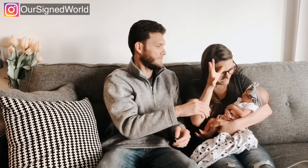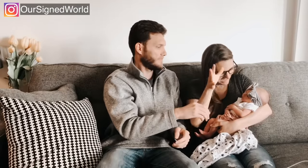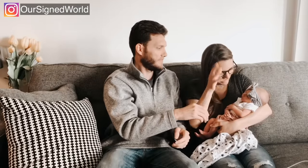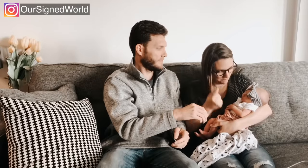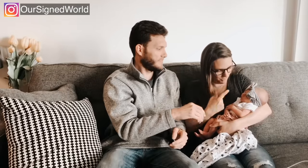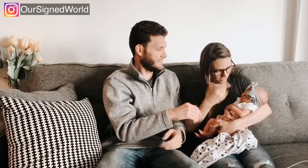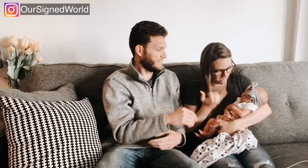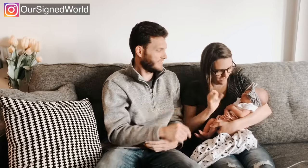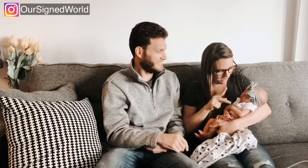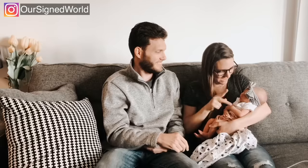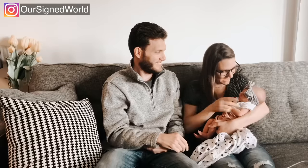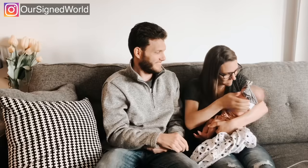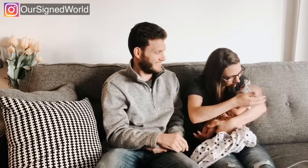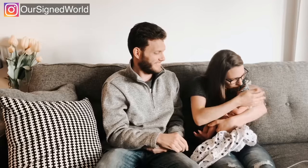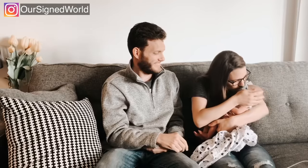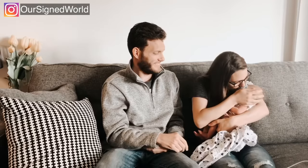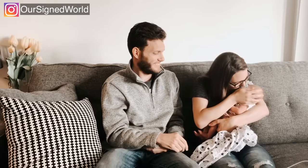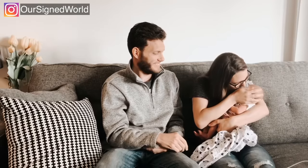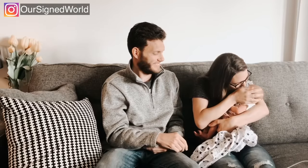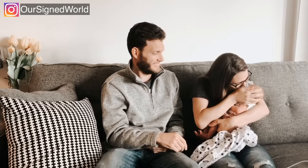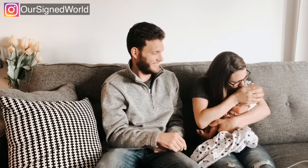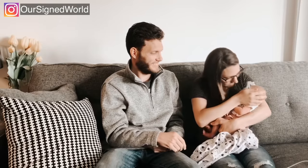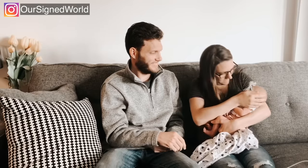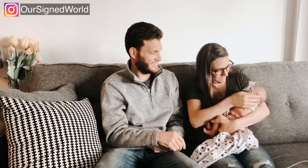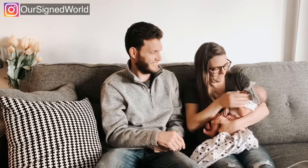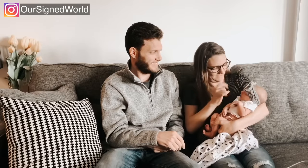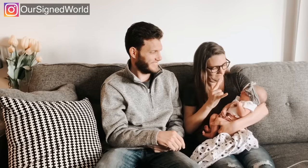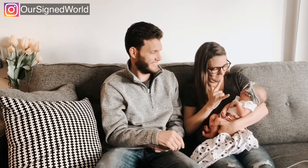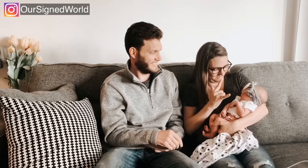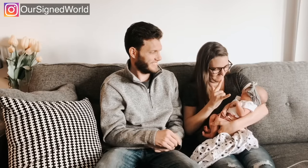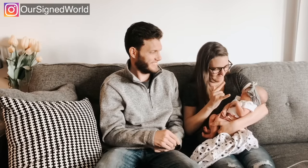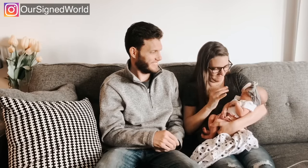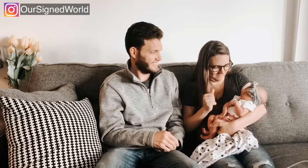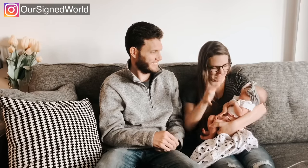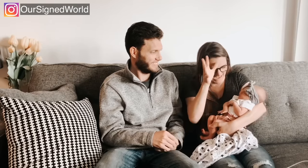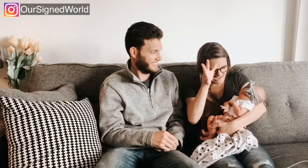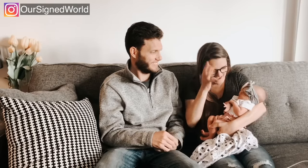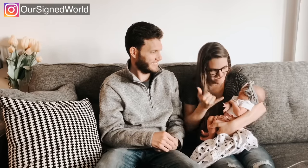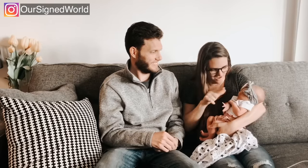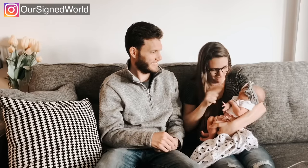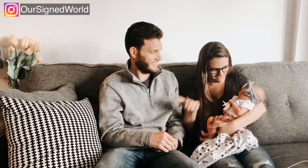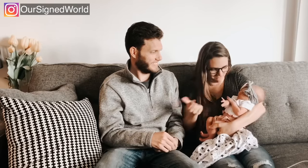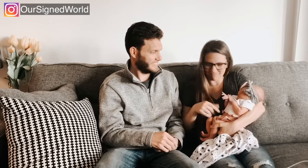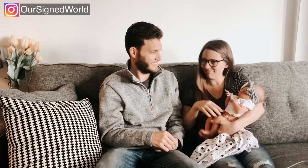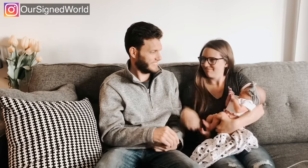Daddy is going to take you now okay. I love you! Its daddy's turn.